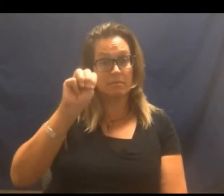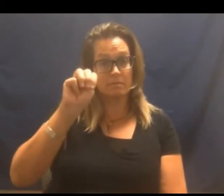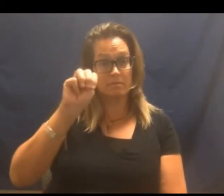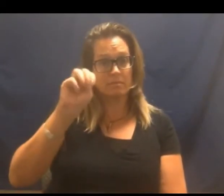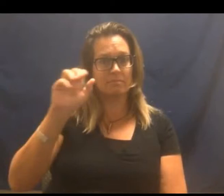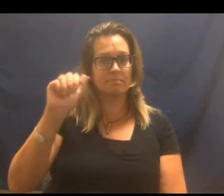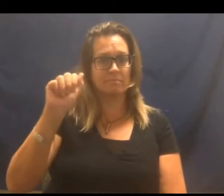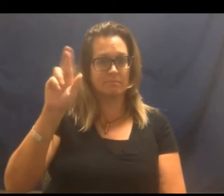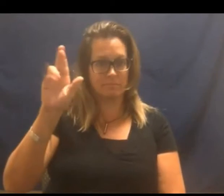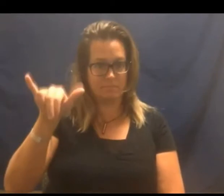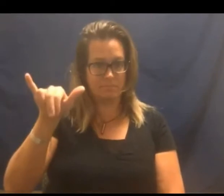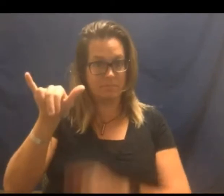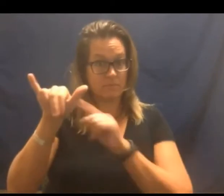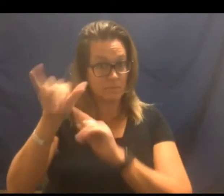reading it. So that's gonna be M - A - R - Y because it's fingerspelled.